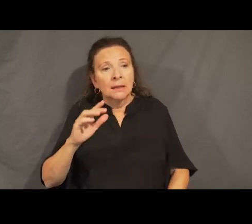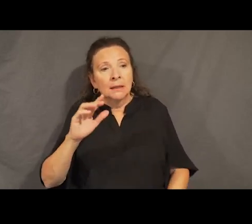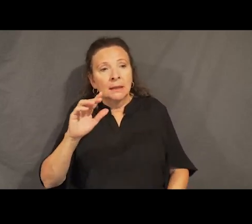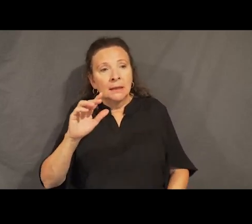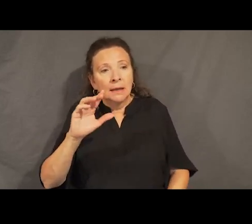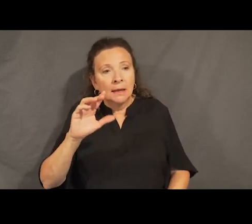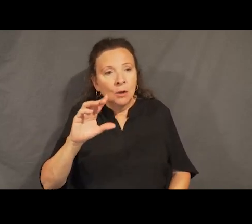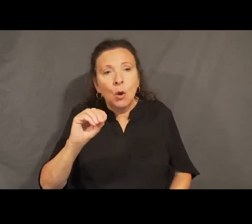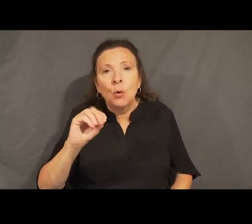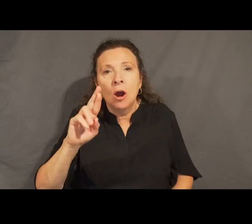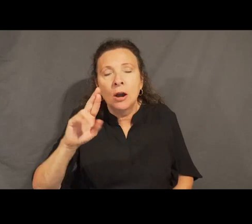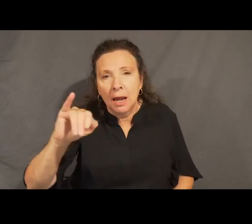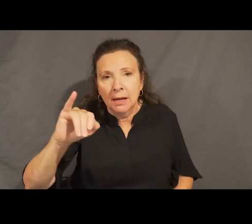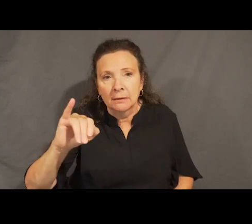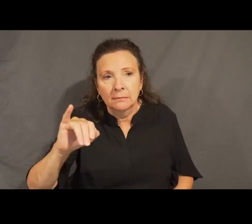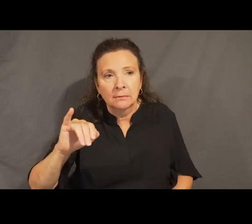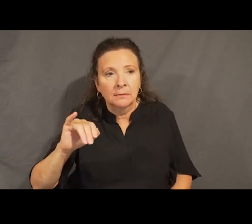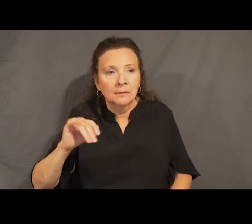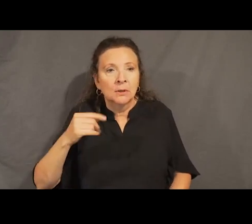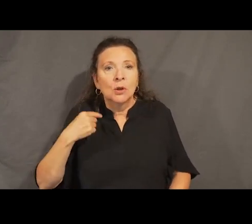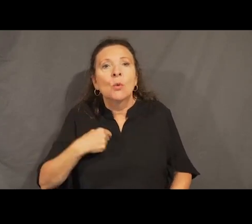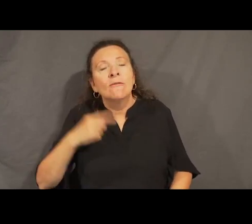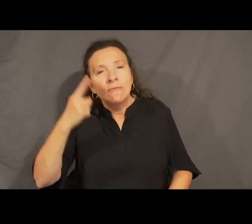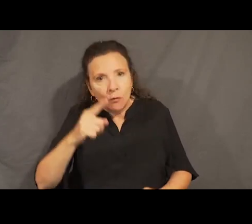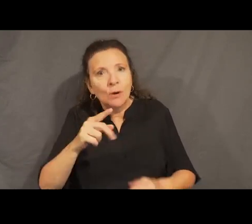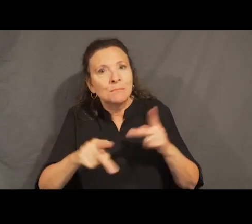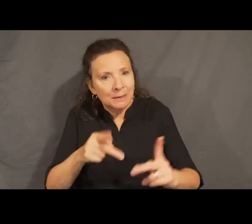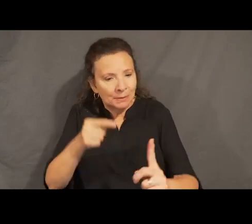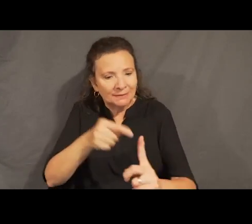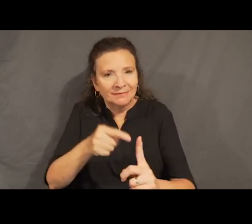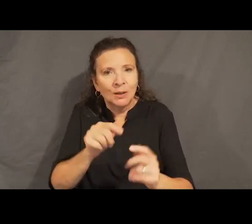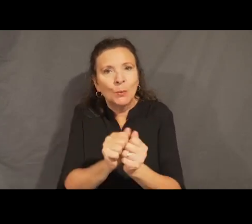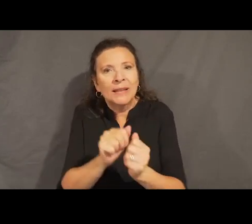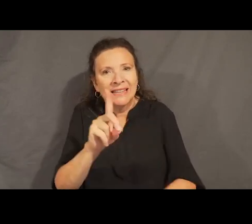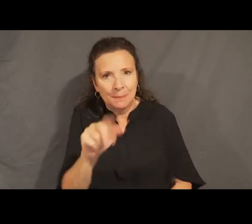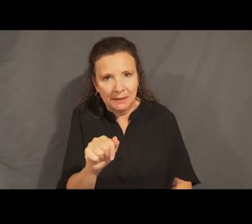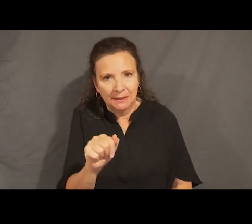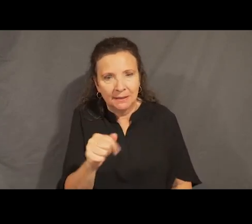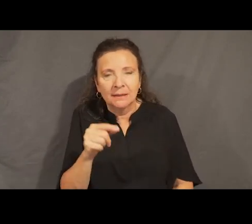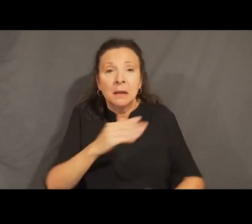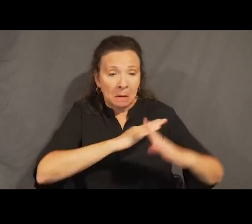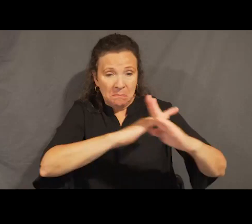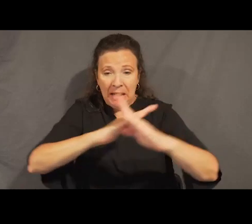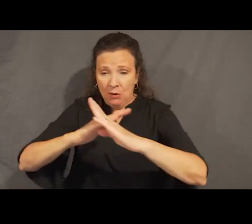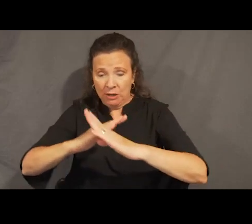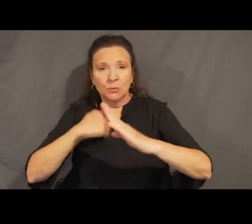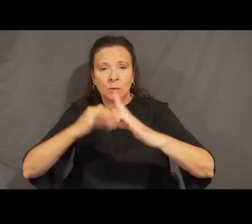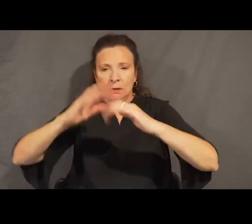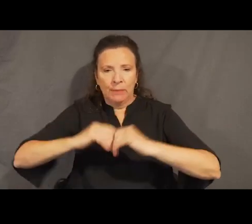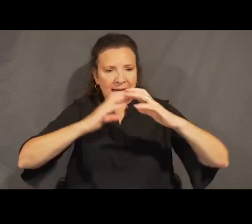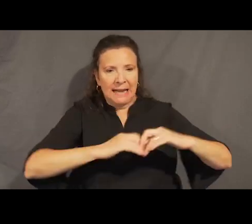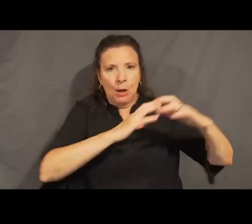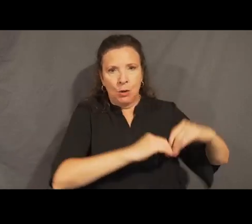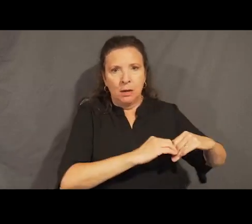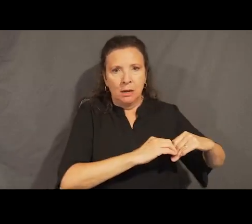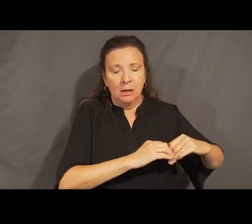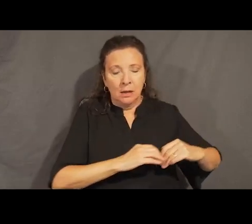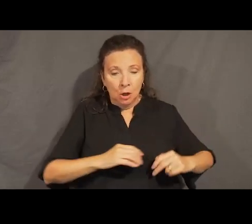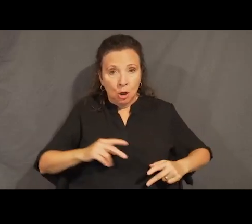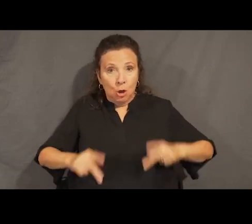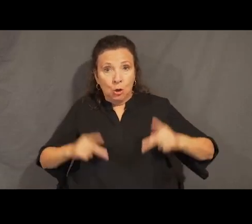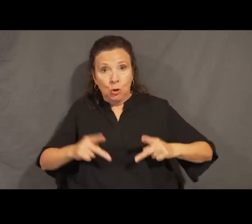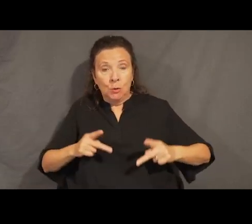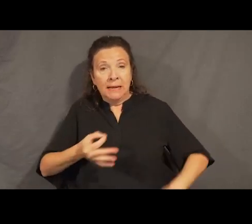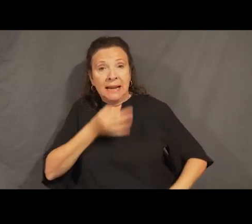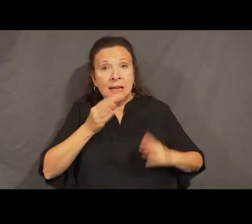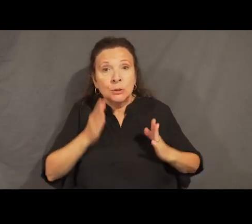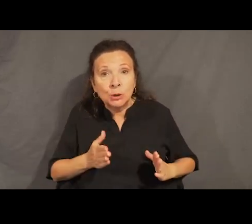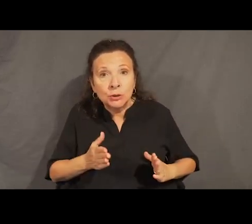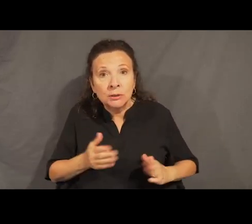those barriers. And we have a dedicated team of human experts that happen to be data scientists